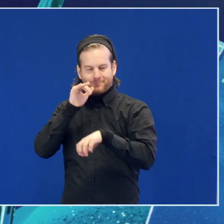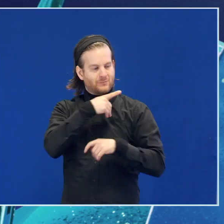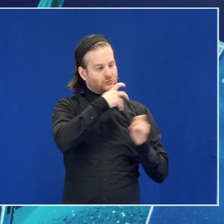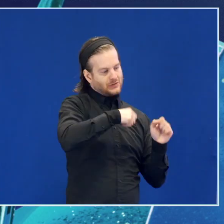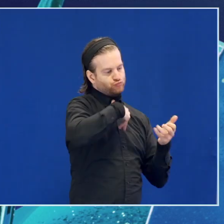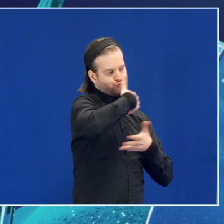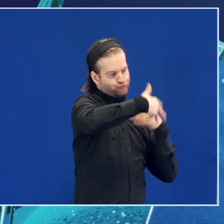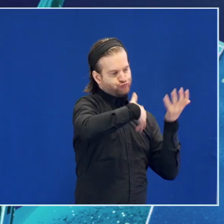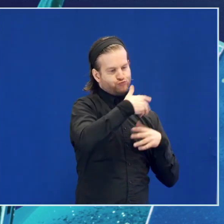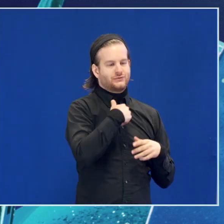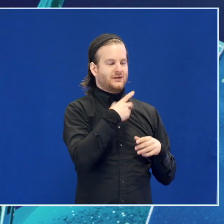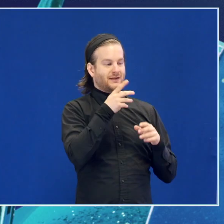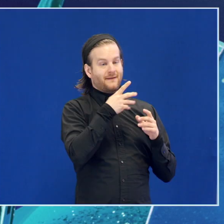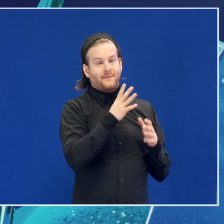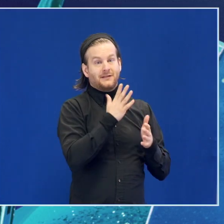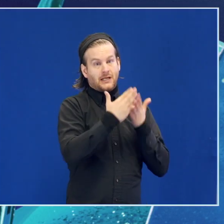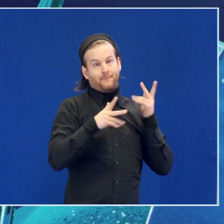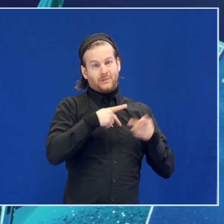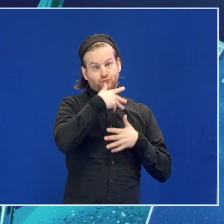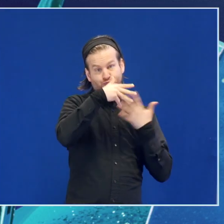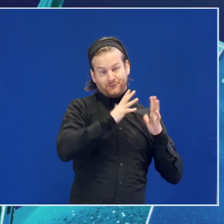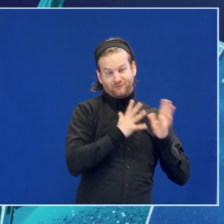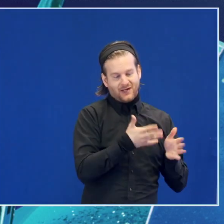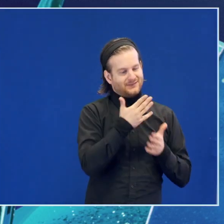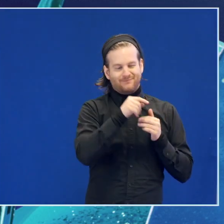and that's going to be problematic for our employees.